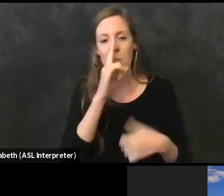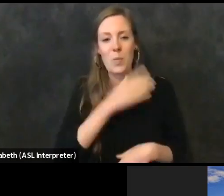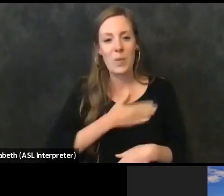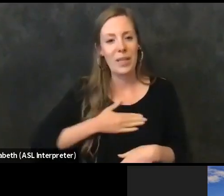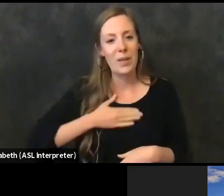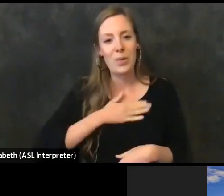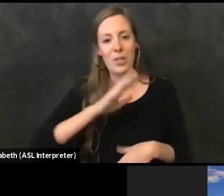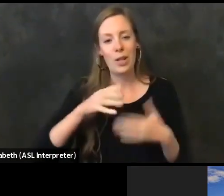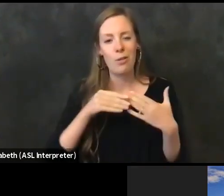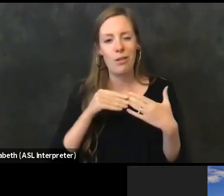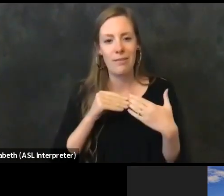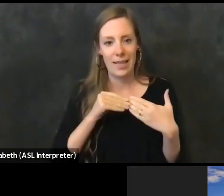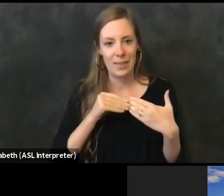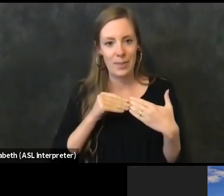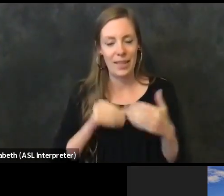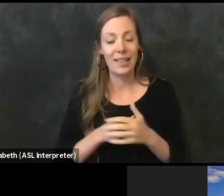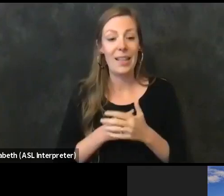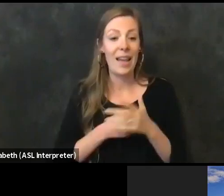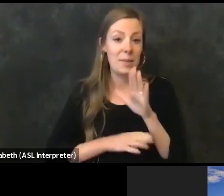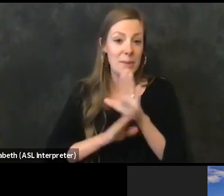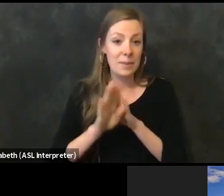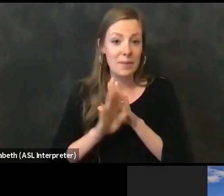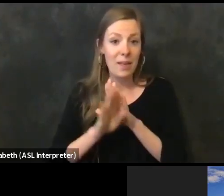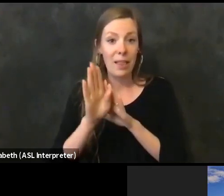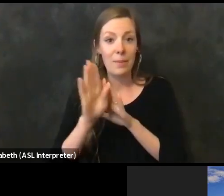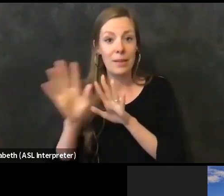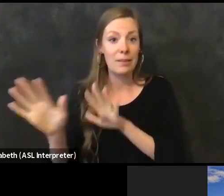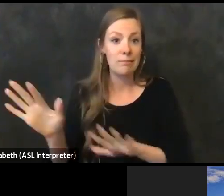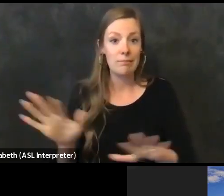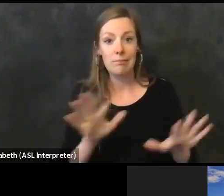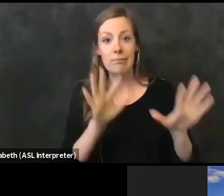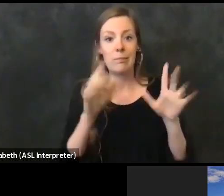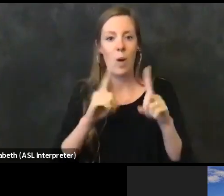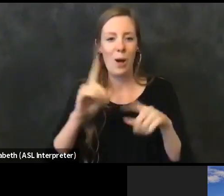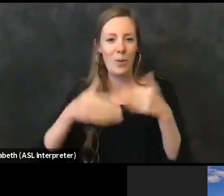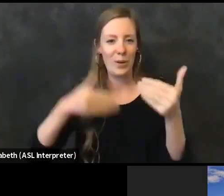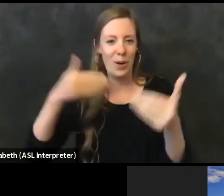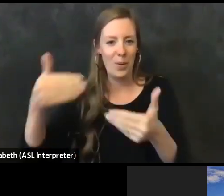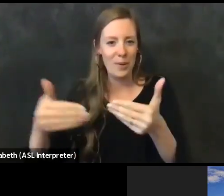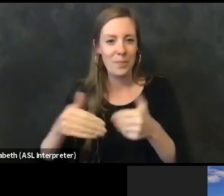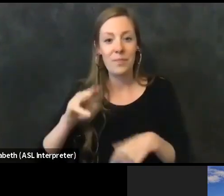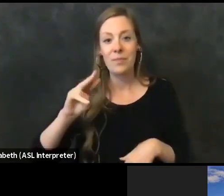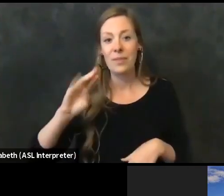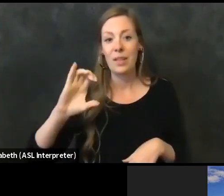your flexibility as we build this plane while we're flying it. On March 7th, Sonoma County will join the